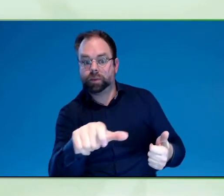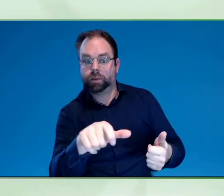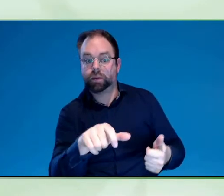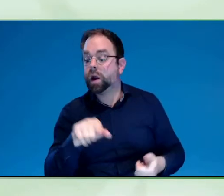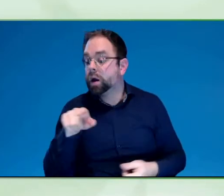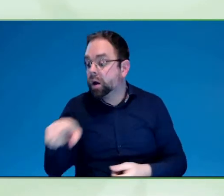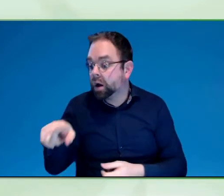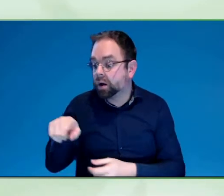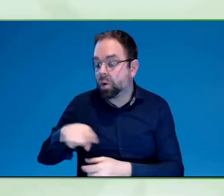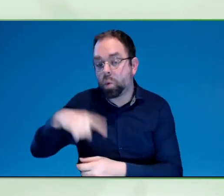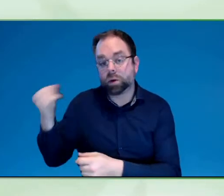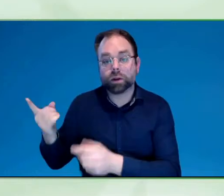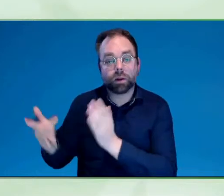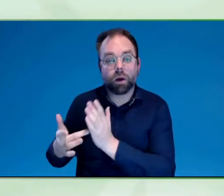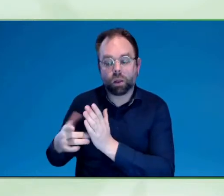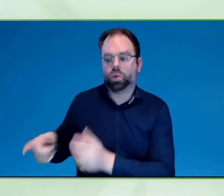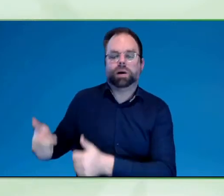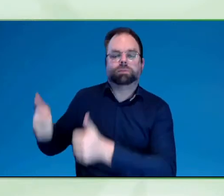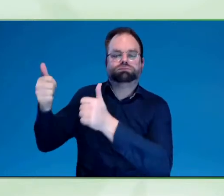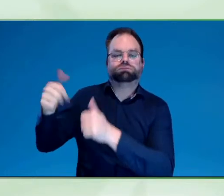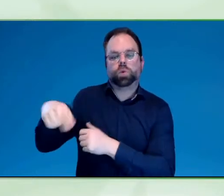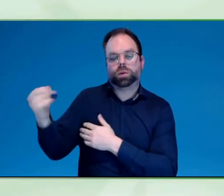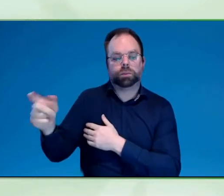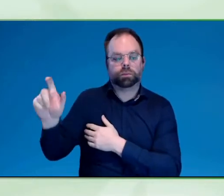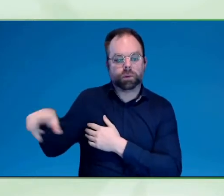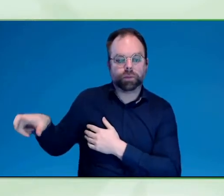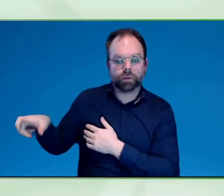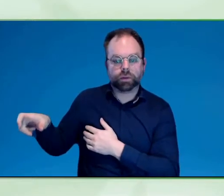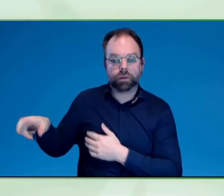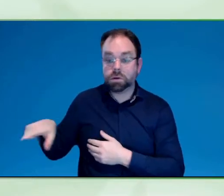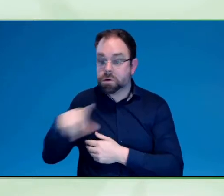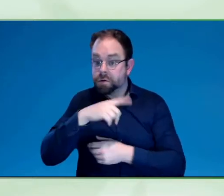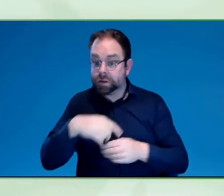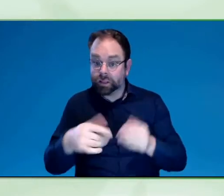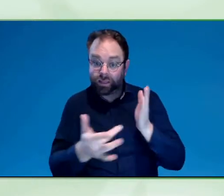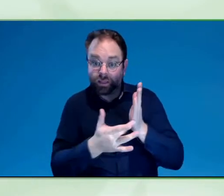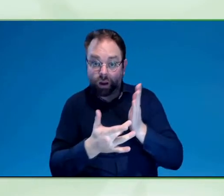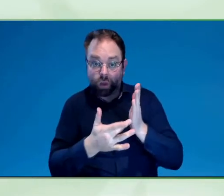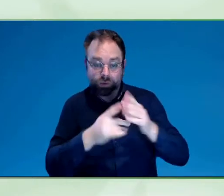Inclusivity means all what we are talking about the individual needs as well.